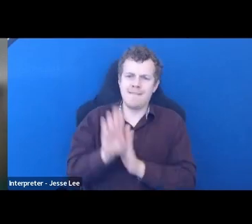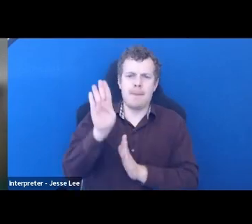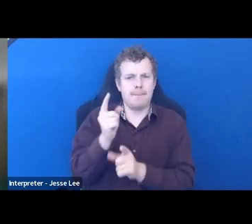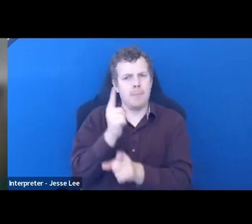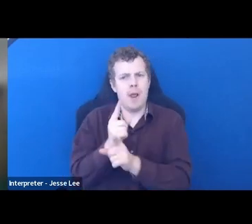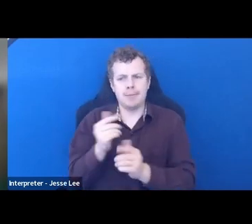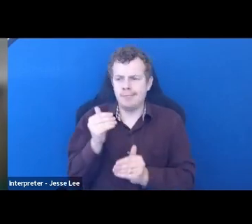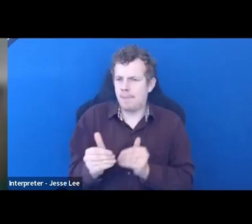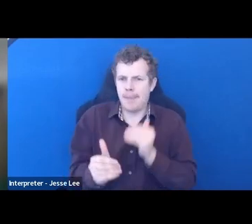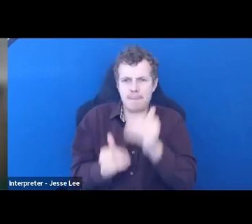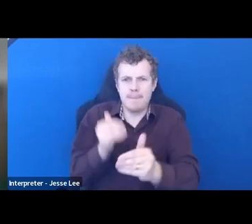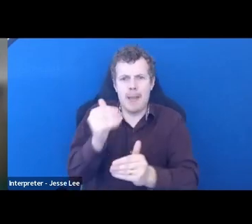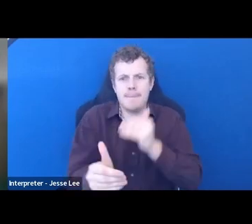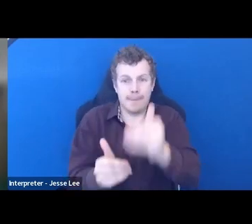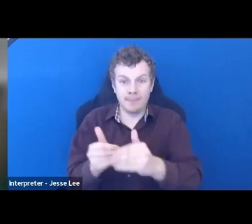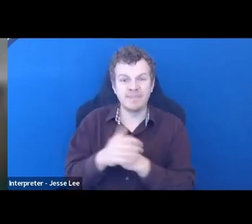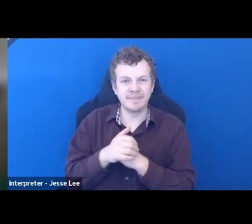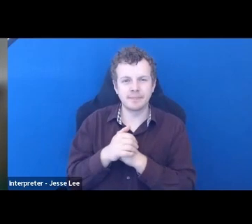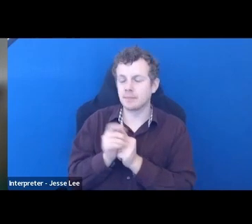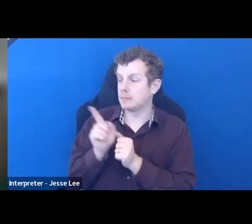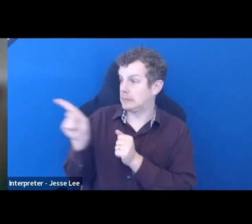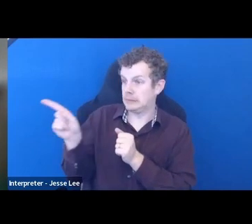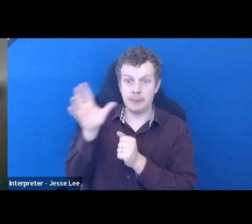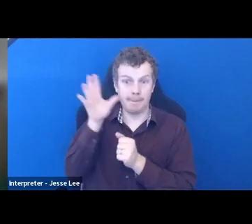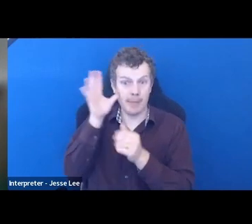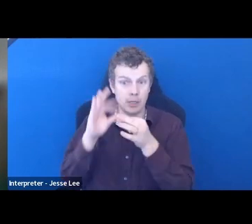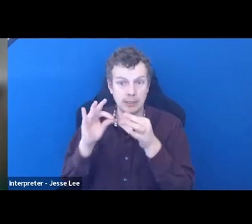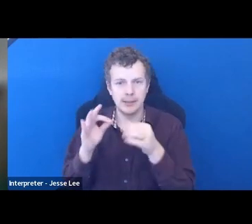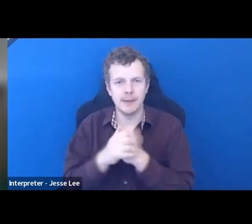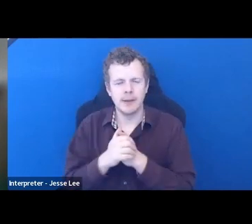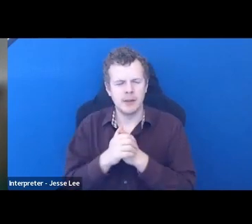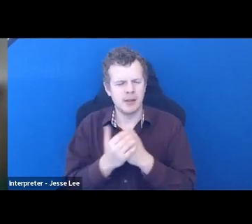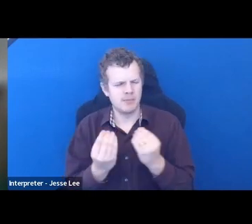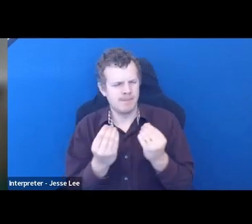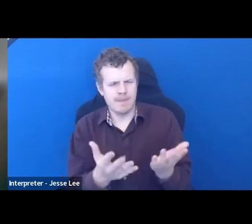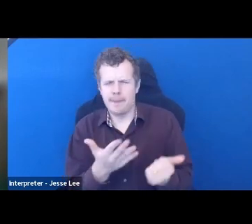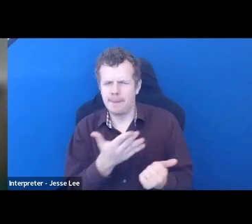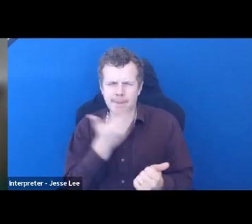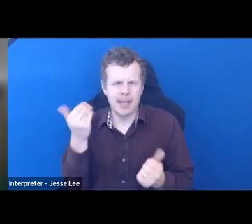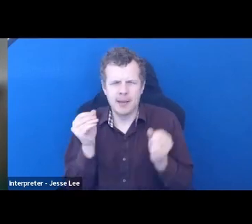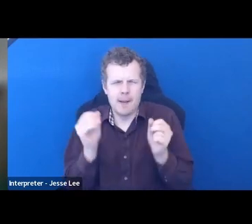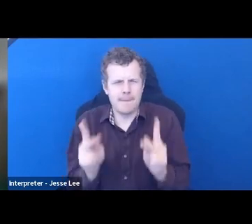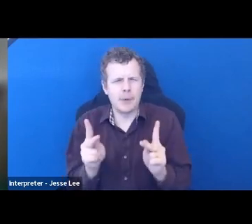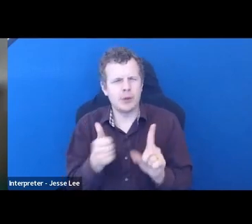from a parent providing the best opportunity for our child to succeed in her speech and language development.